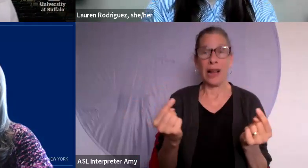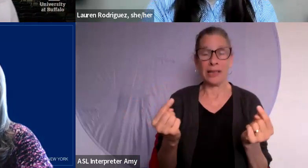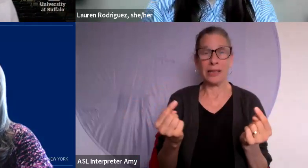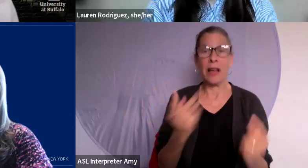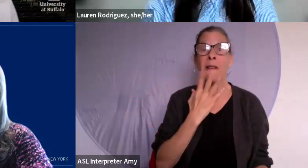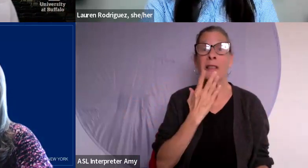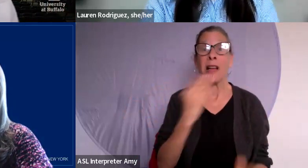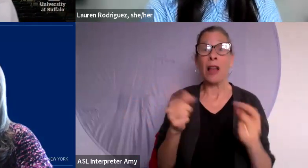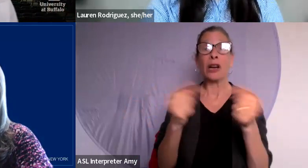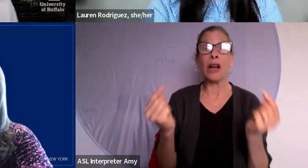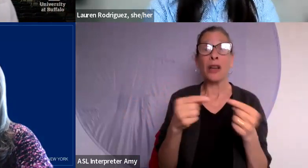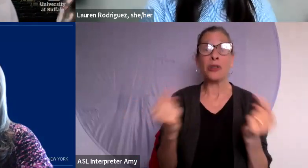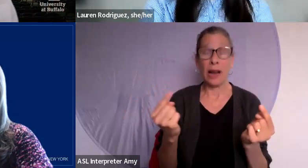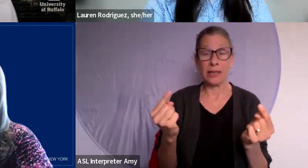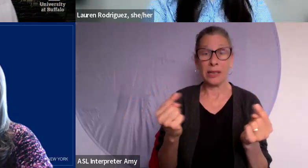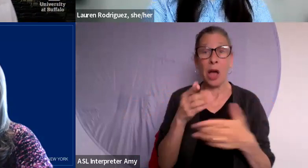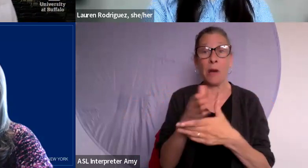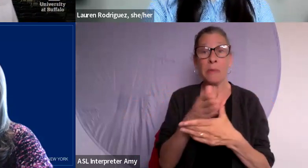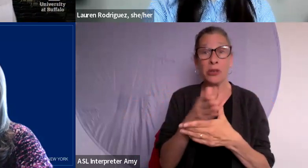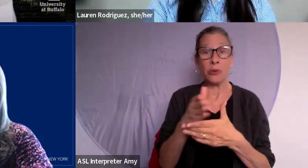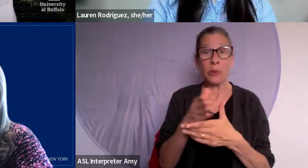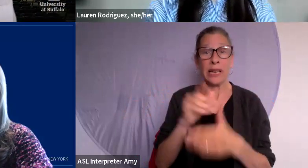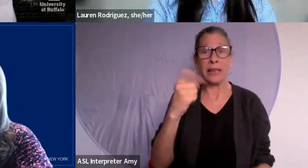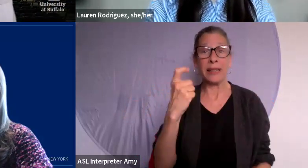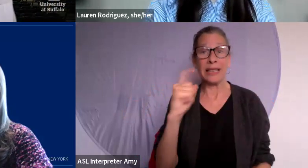contrast the contrast between text and the background color,